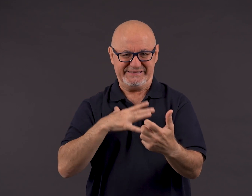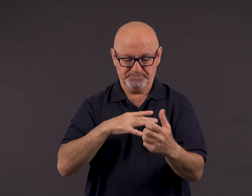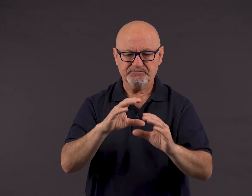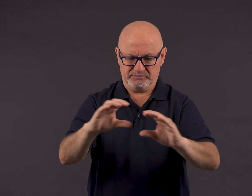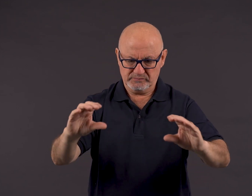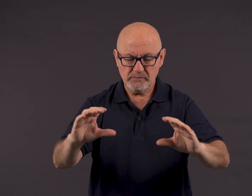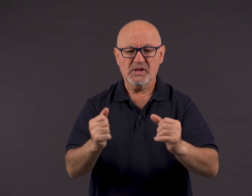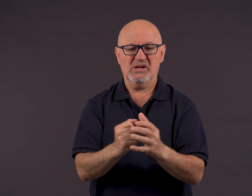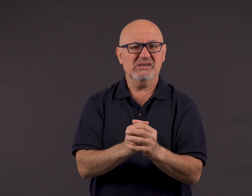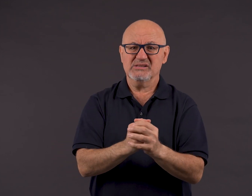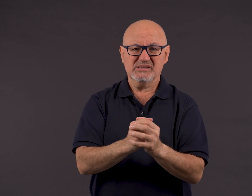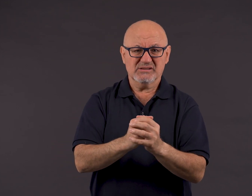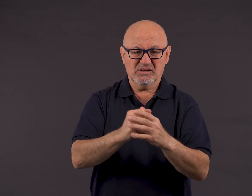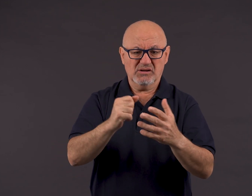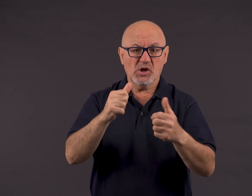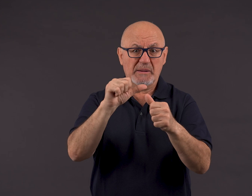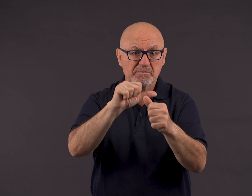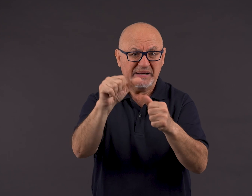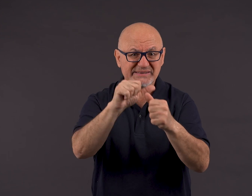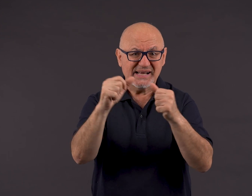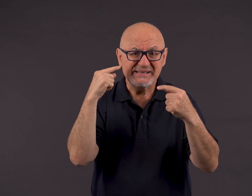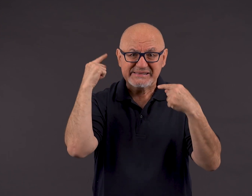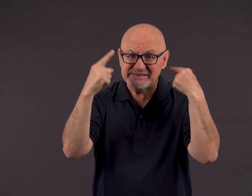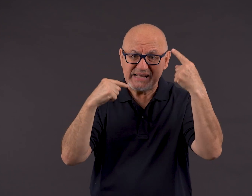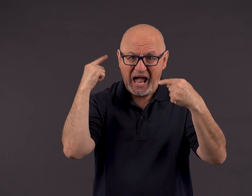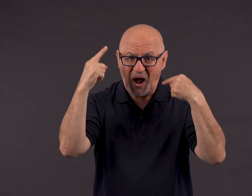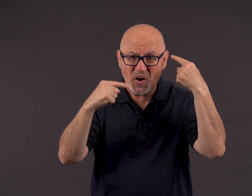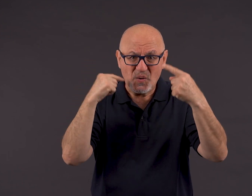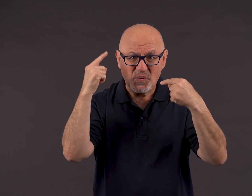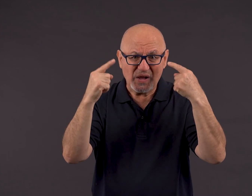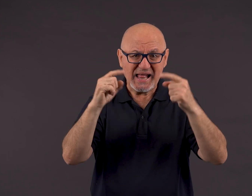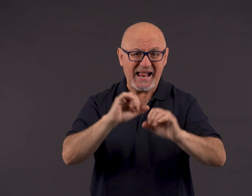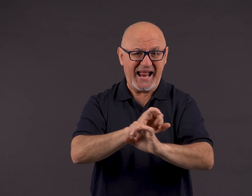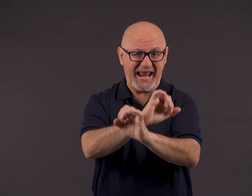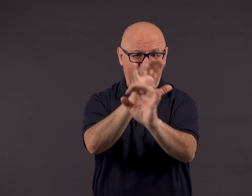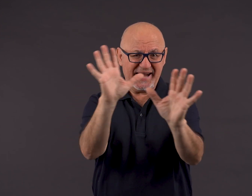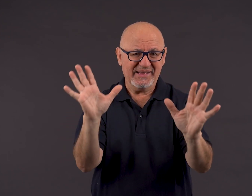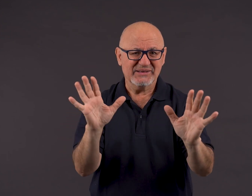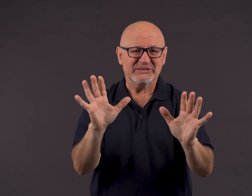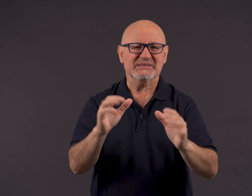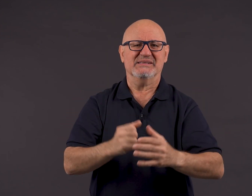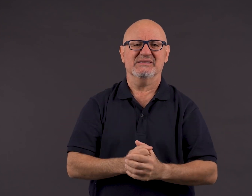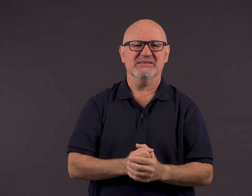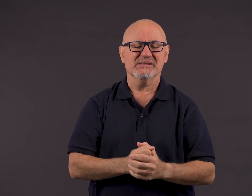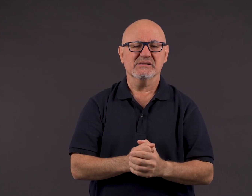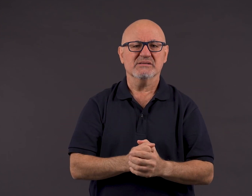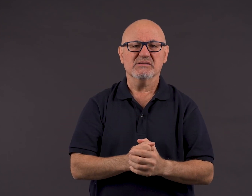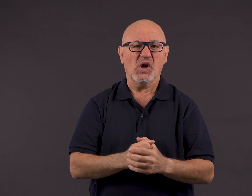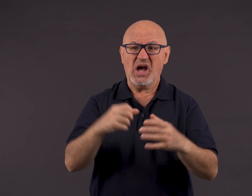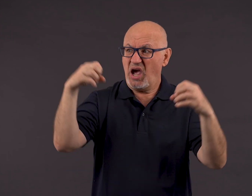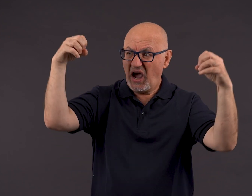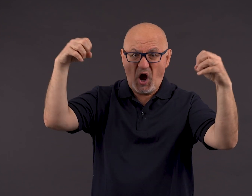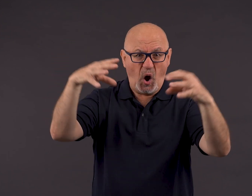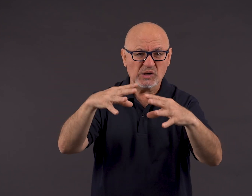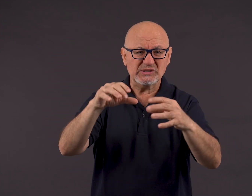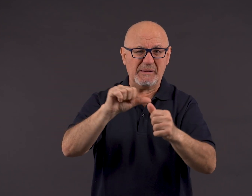depending on a Deafblind person's needs. You need to make sure that any audio is very clear